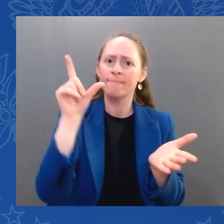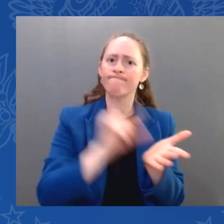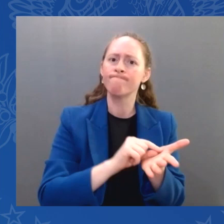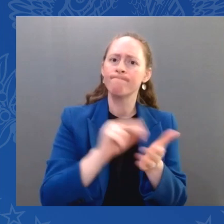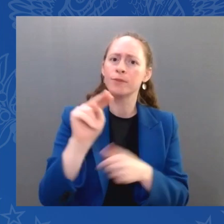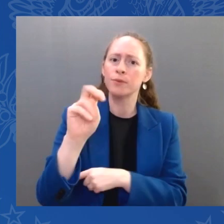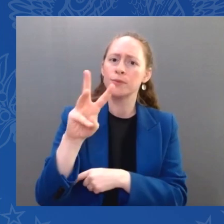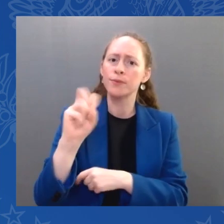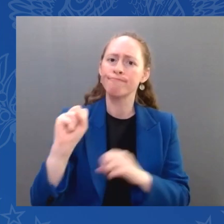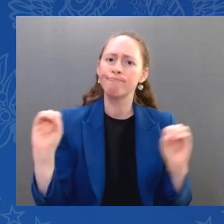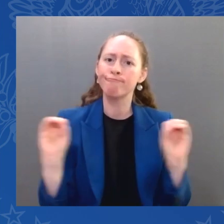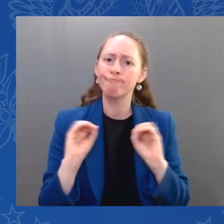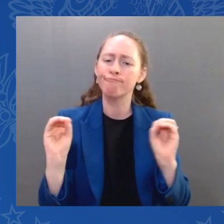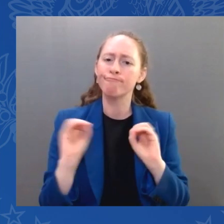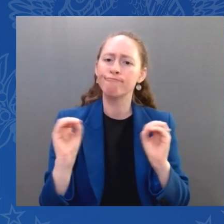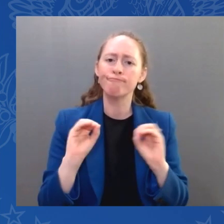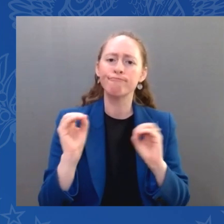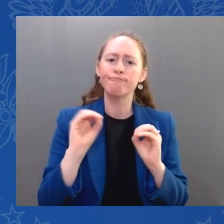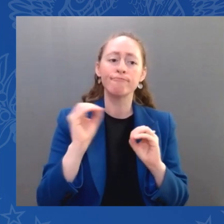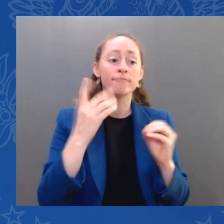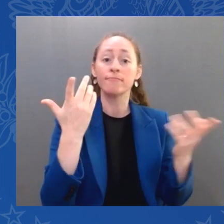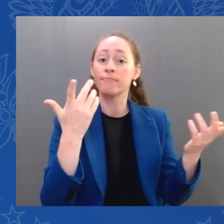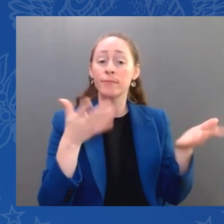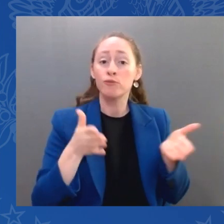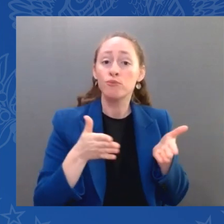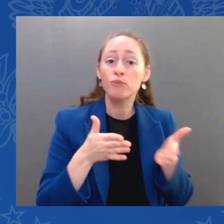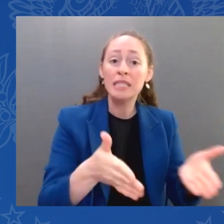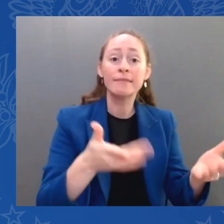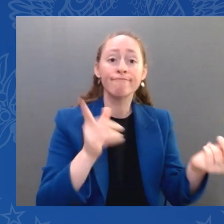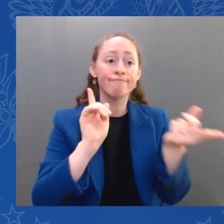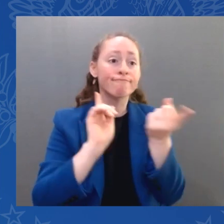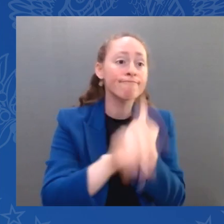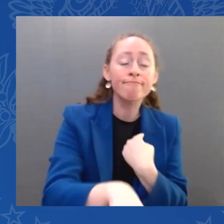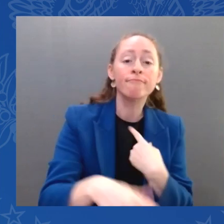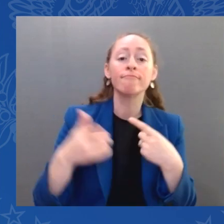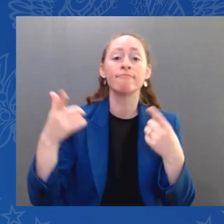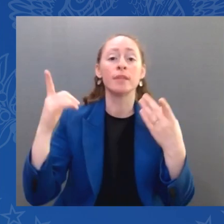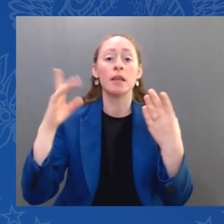Today's legislation is an important start. And here are the key things that it does: